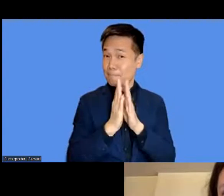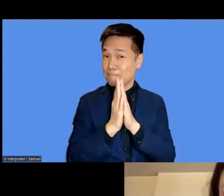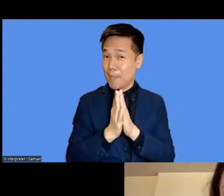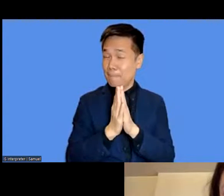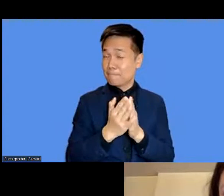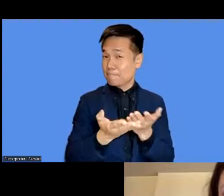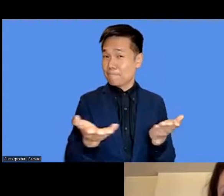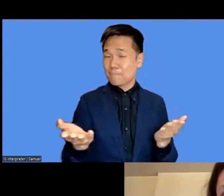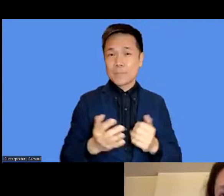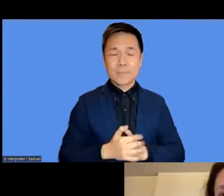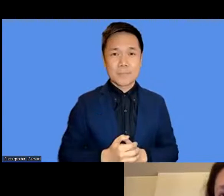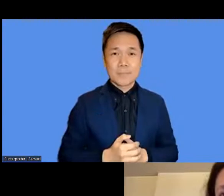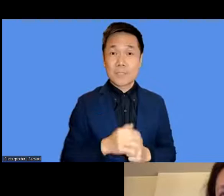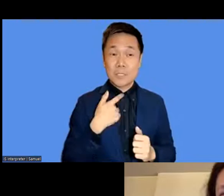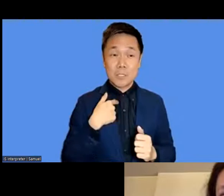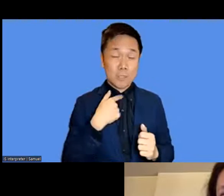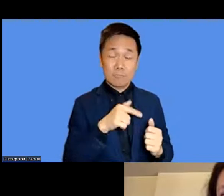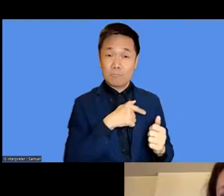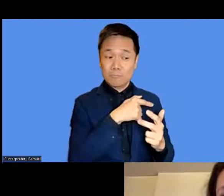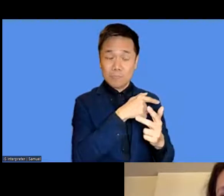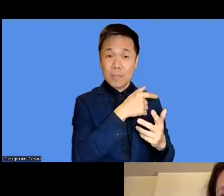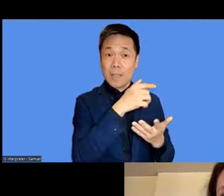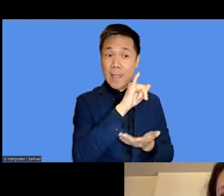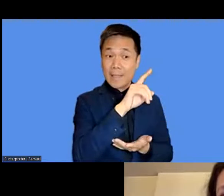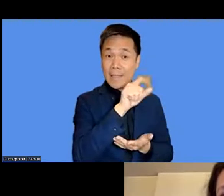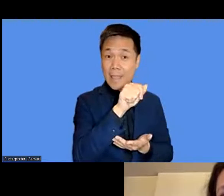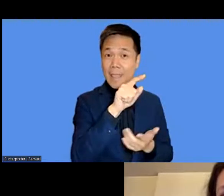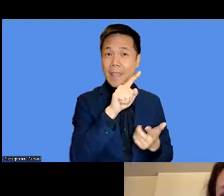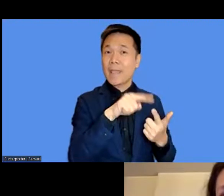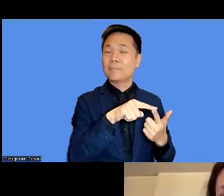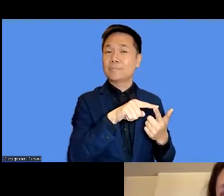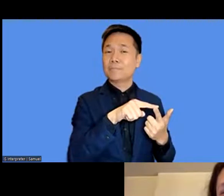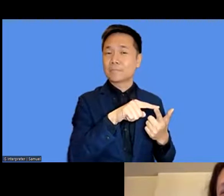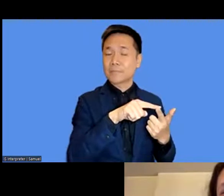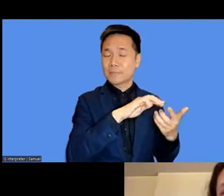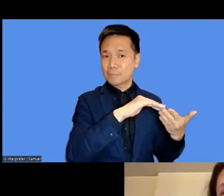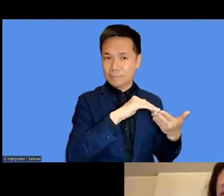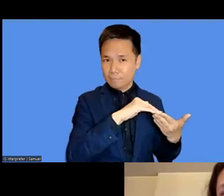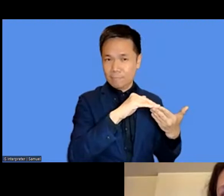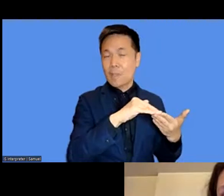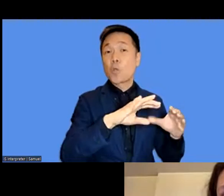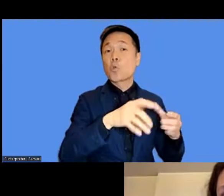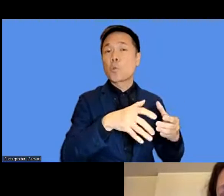sponsors, International Disability Alliance, the stakeholders group, Elizabeth CBM global